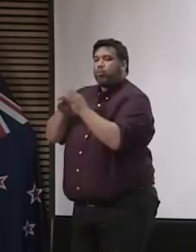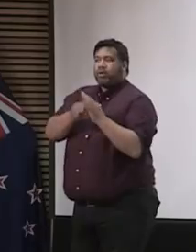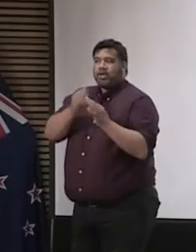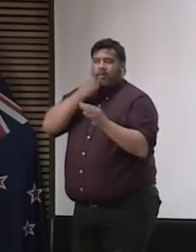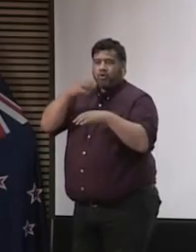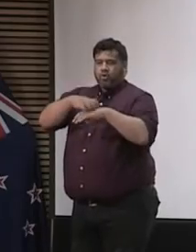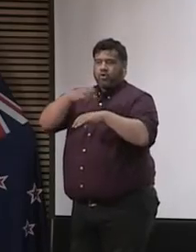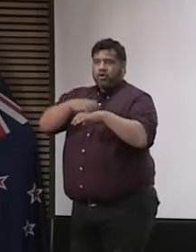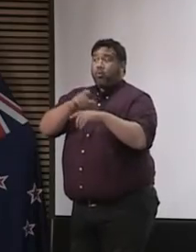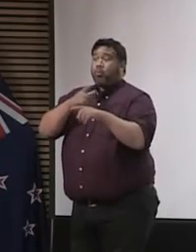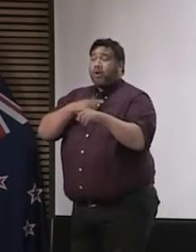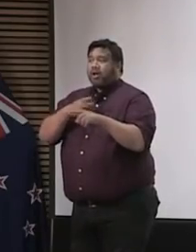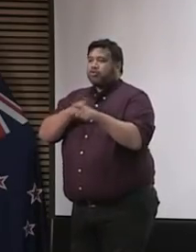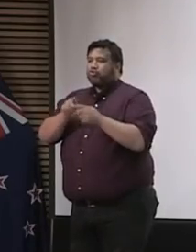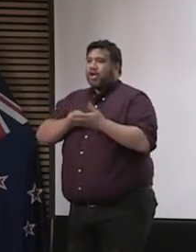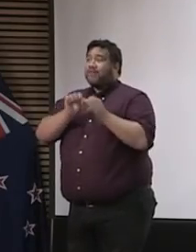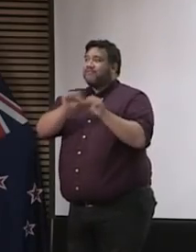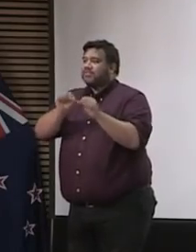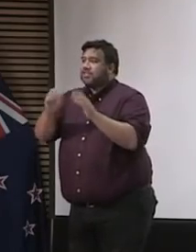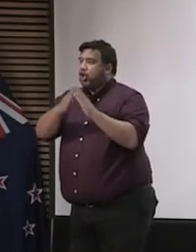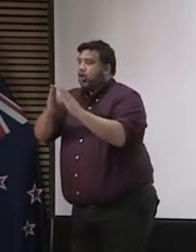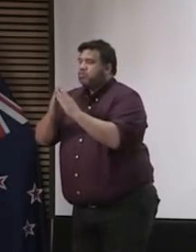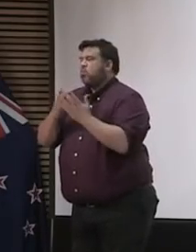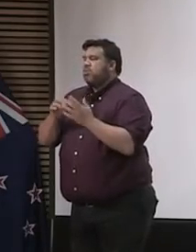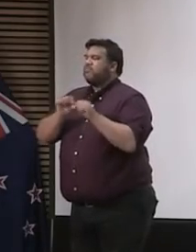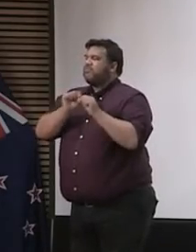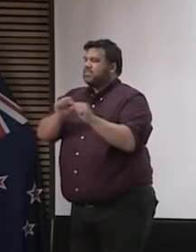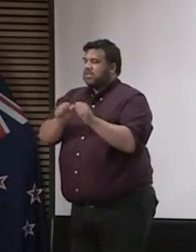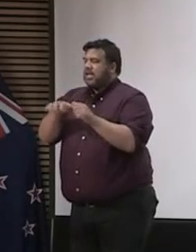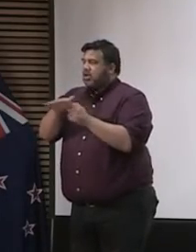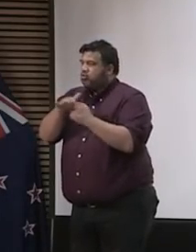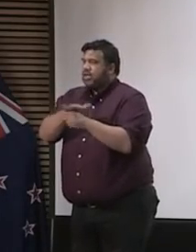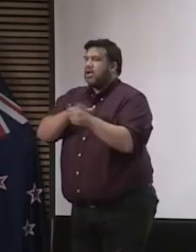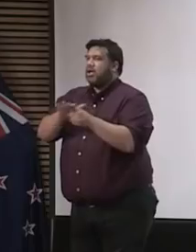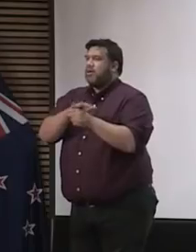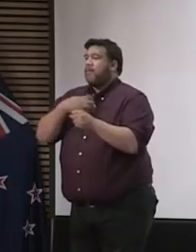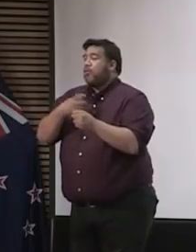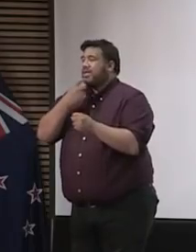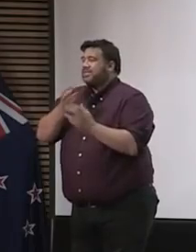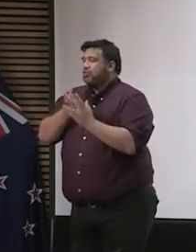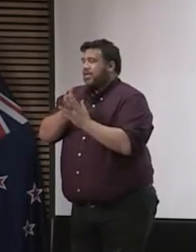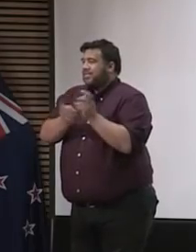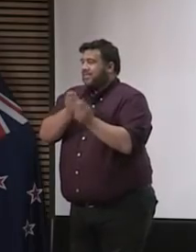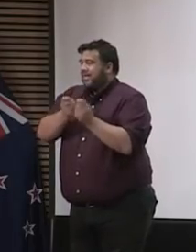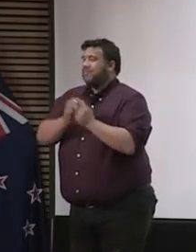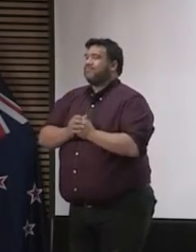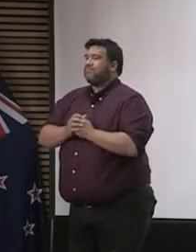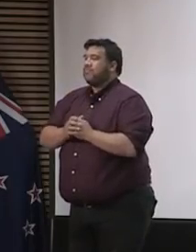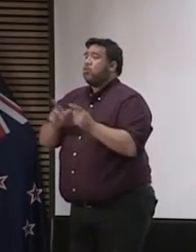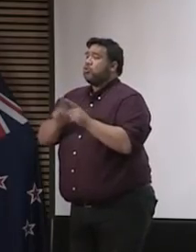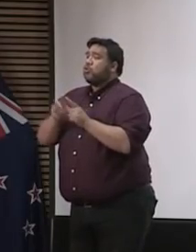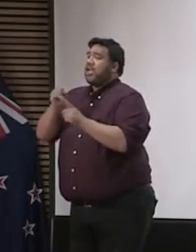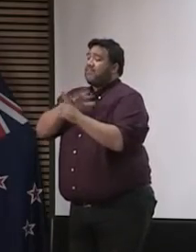to take testing closer to home and in conjunction with Maori health providers there will be